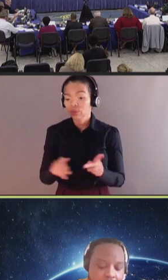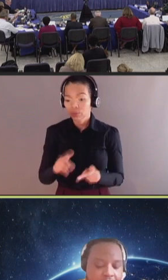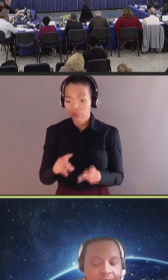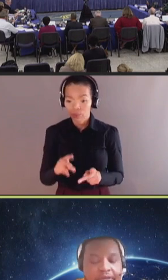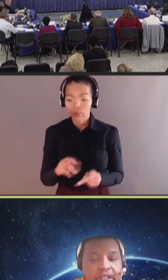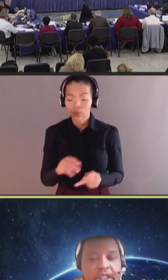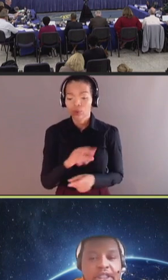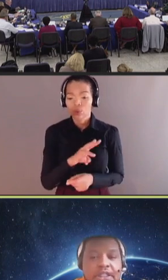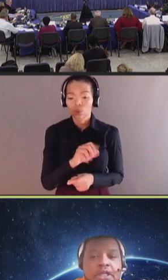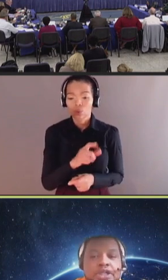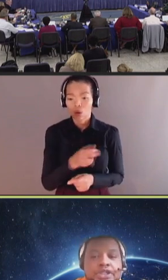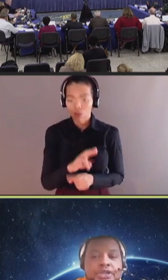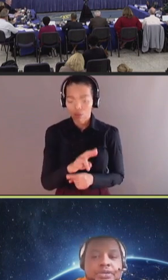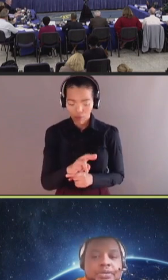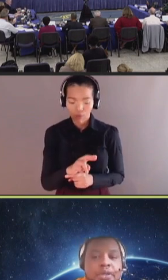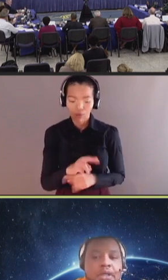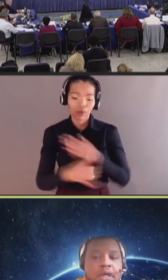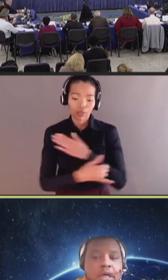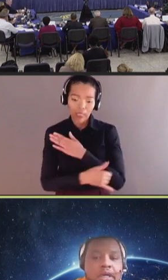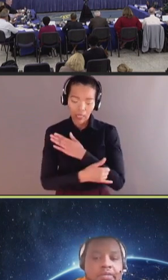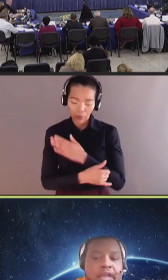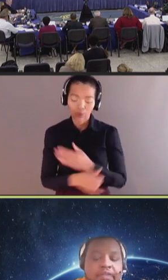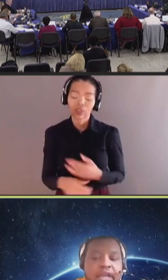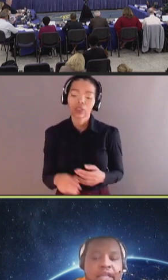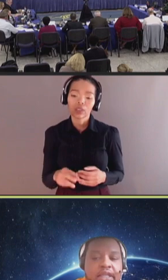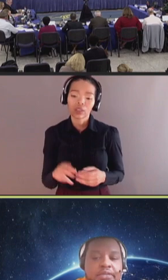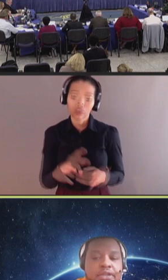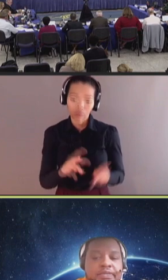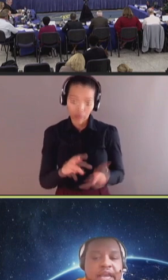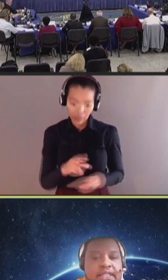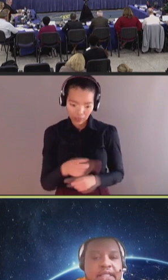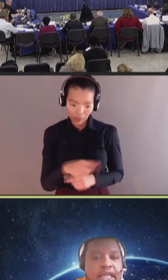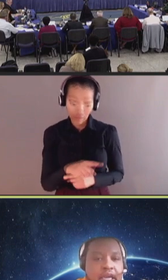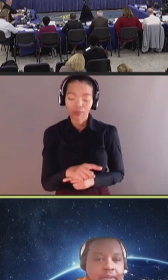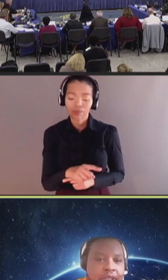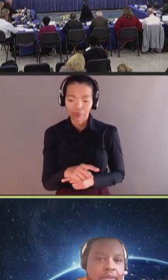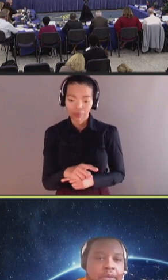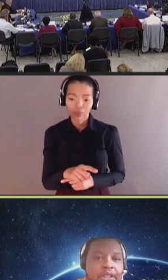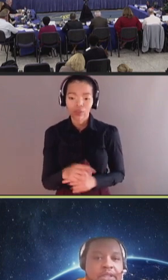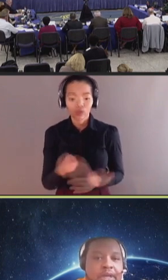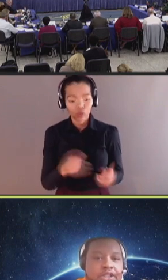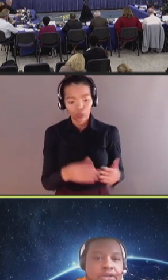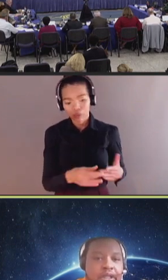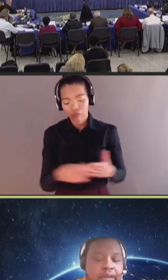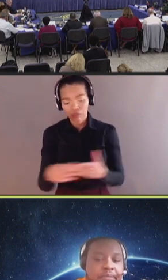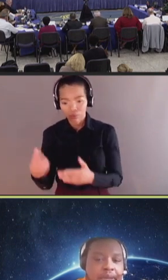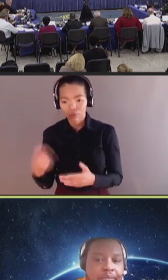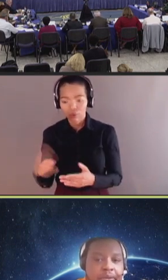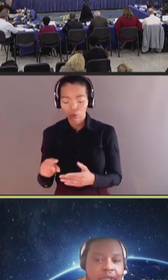the Waller county residents to navigate them to vaccine equity. We wanted to make sure that people